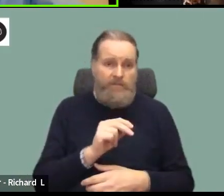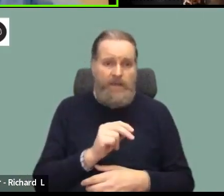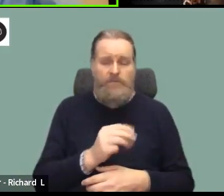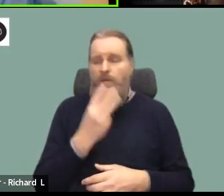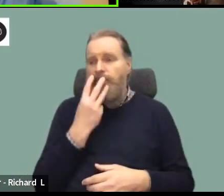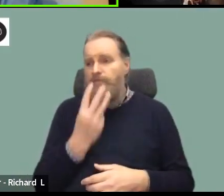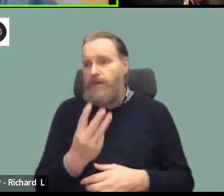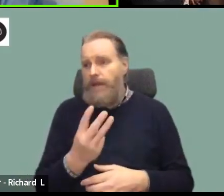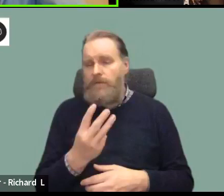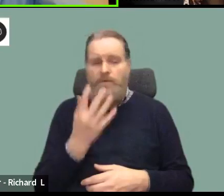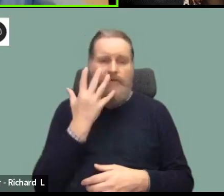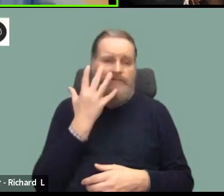that is not going to be in that is not going to be until